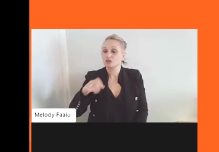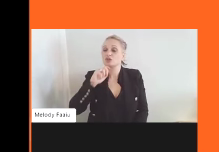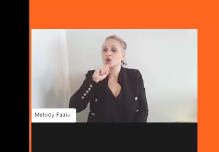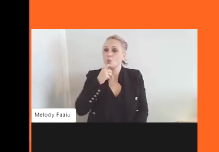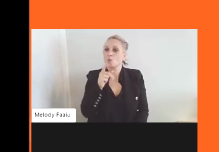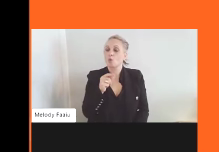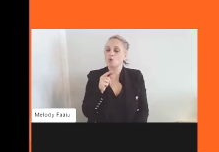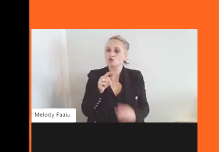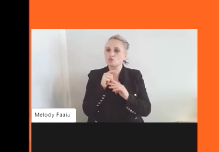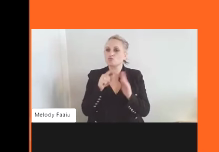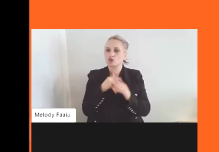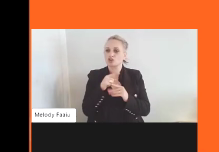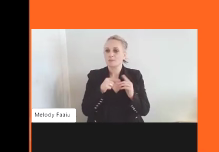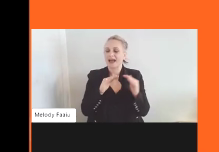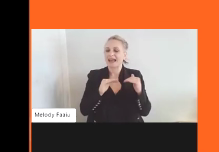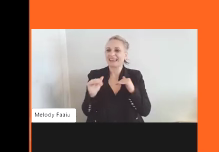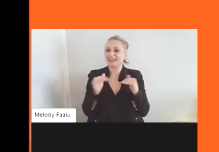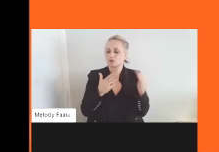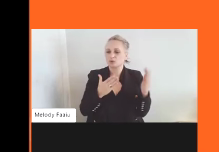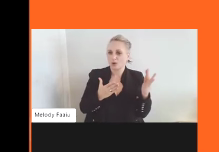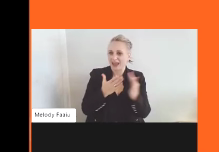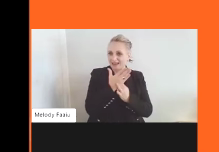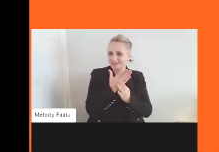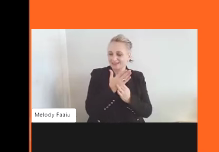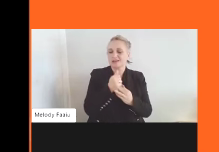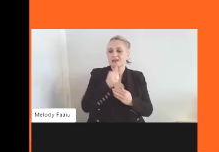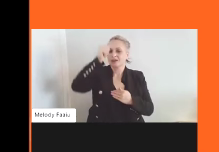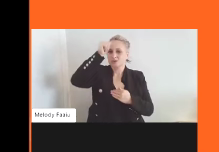are aware that these people will go out and hopefully have a good